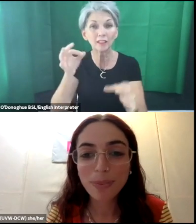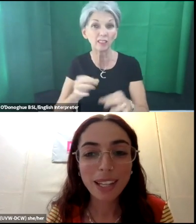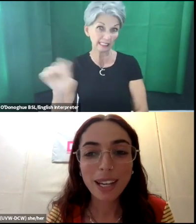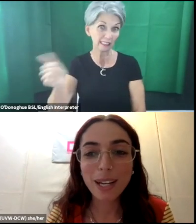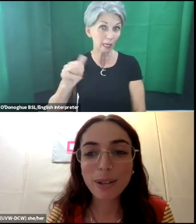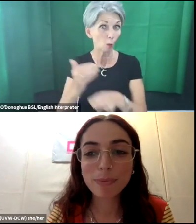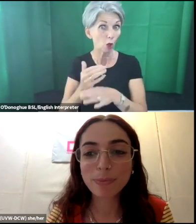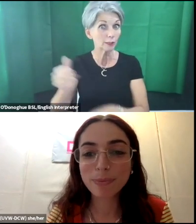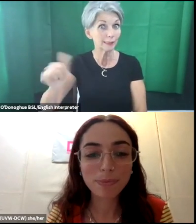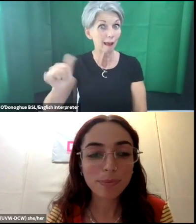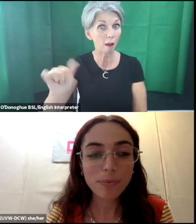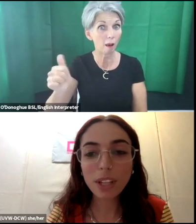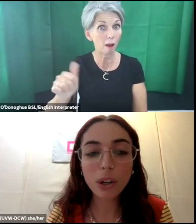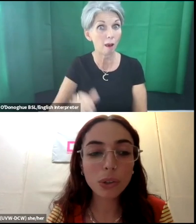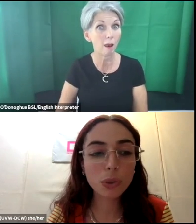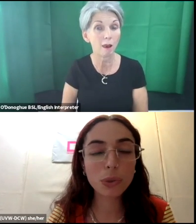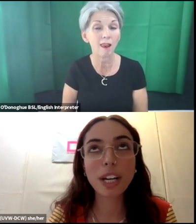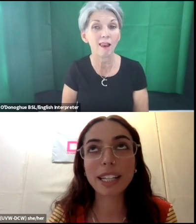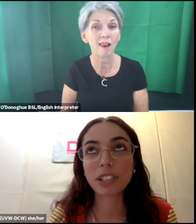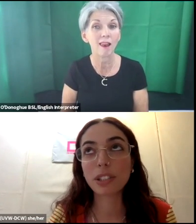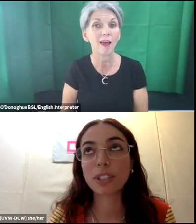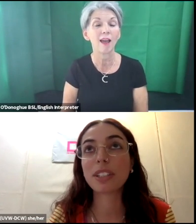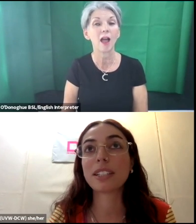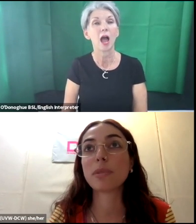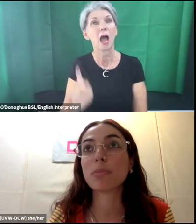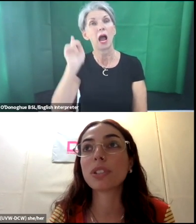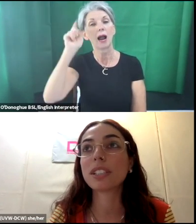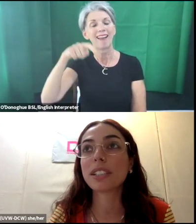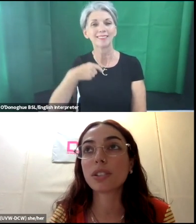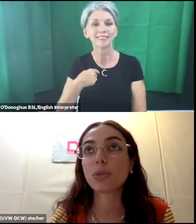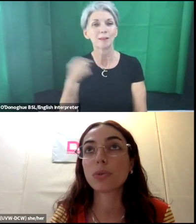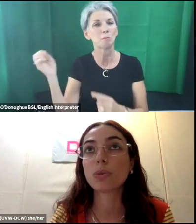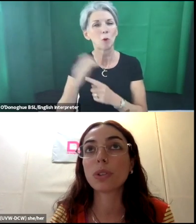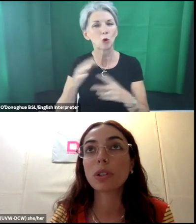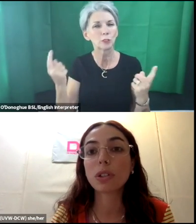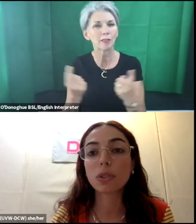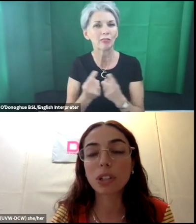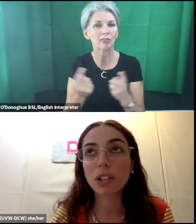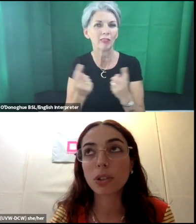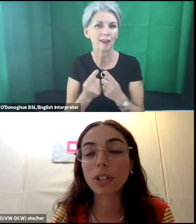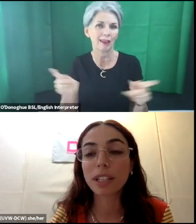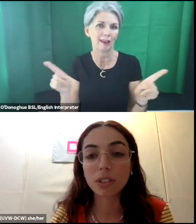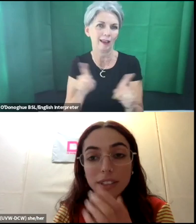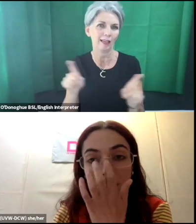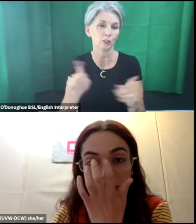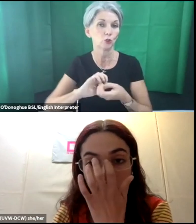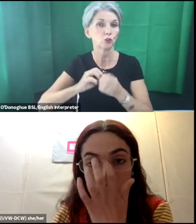All you- I guess the only thing that's important is to create solidarity,